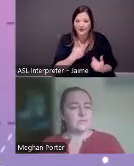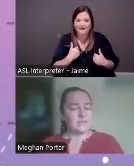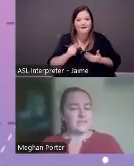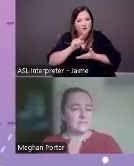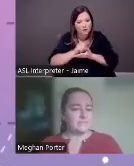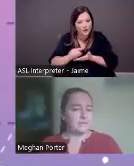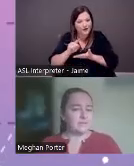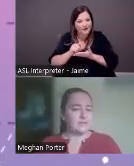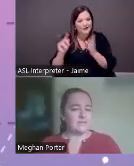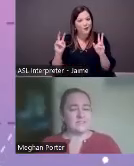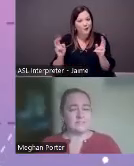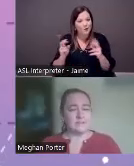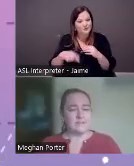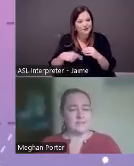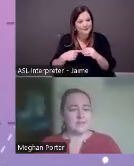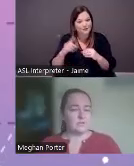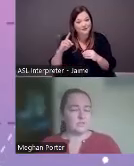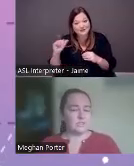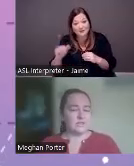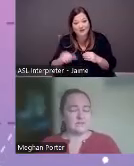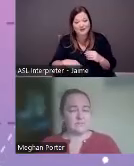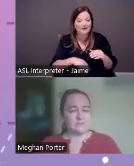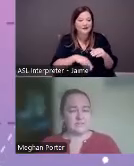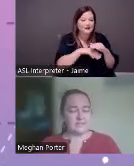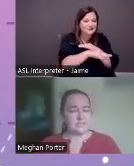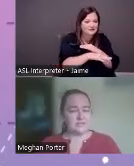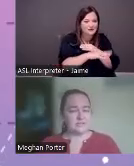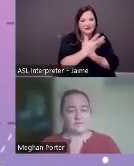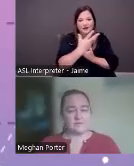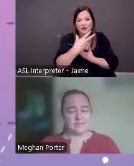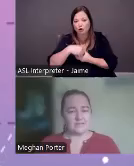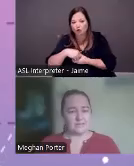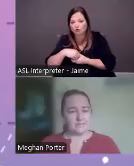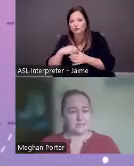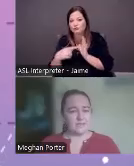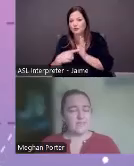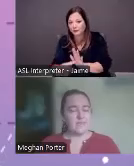on disability, accessibility, inclusion, and representation focused on disability.